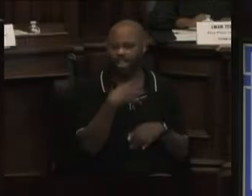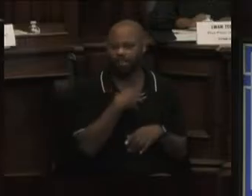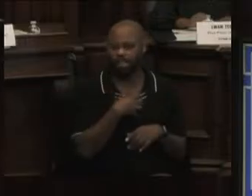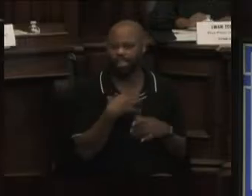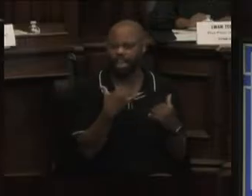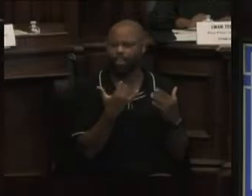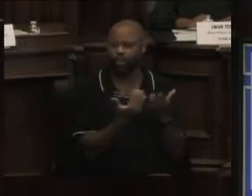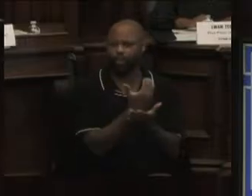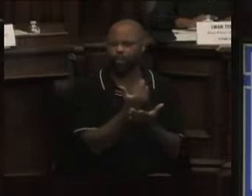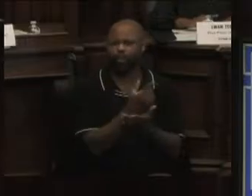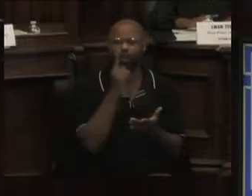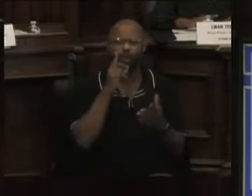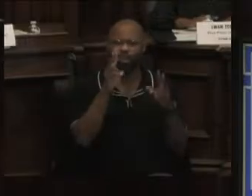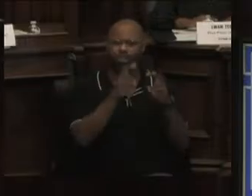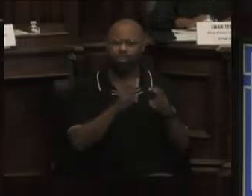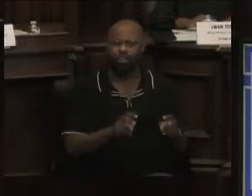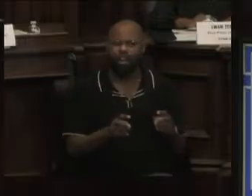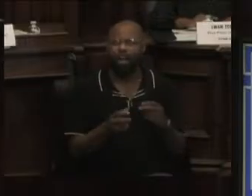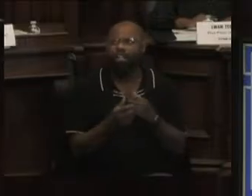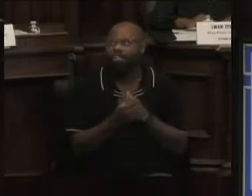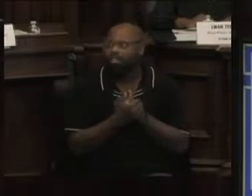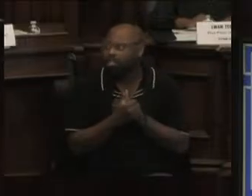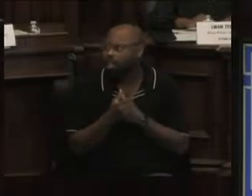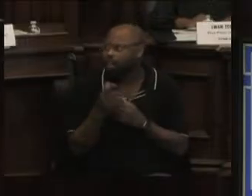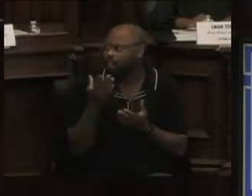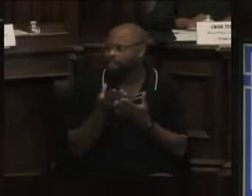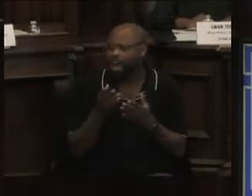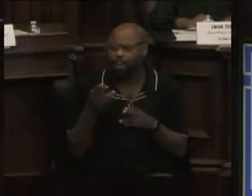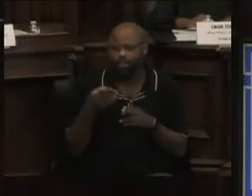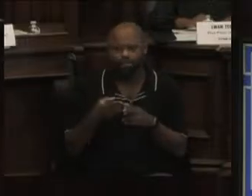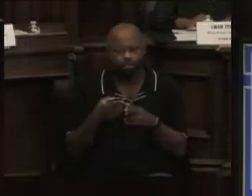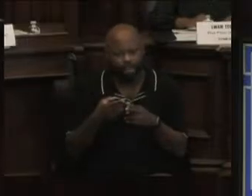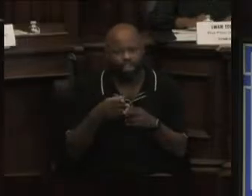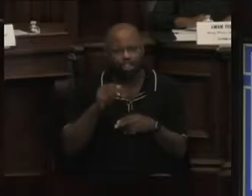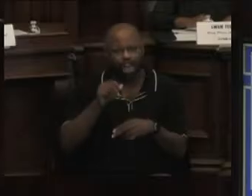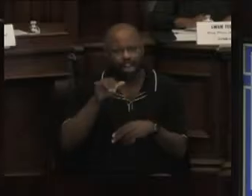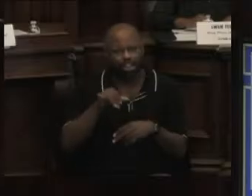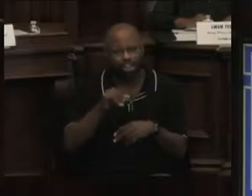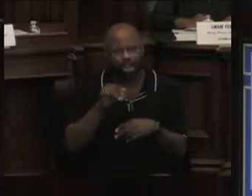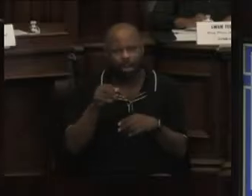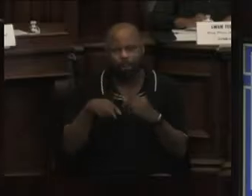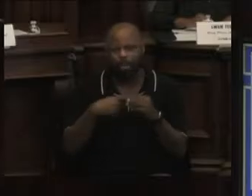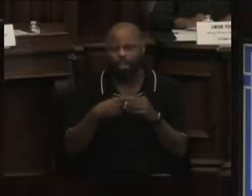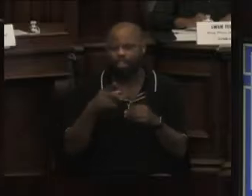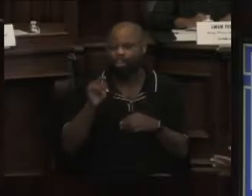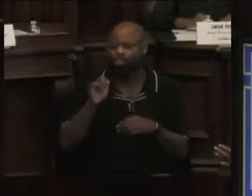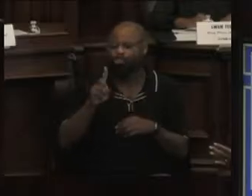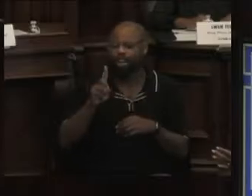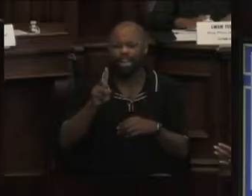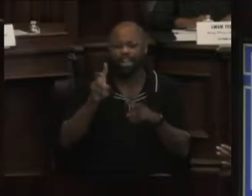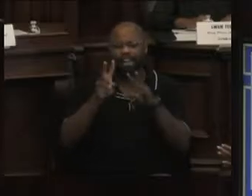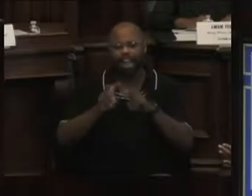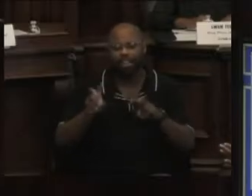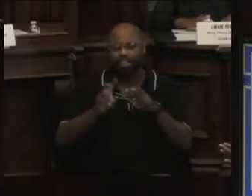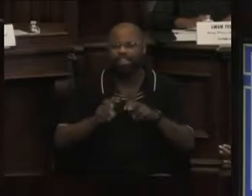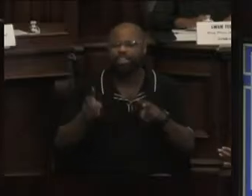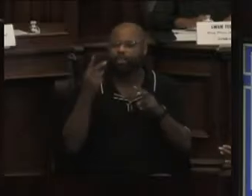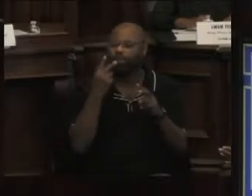the iteration of those 14 complaints. So that's new. We are dissecting. I love the fact,